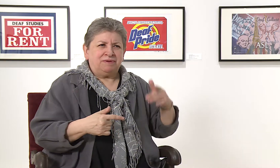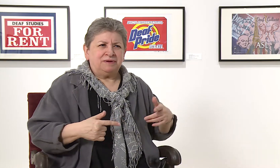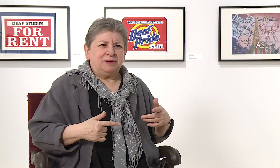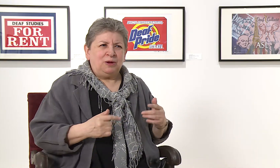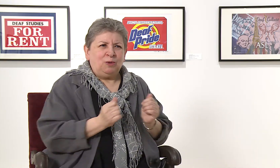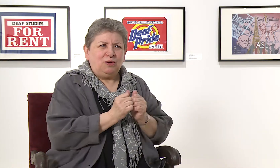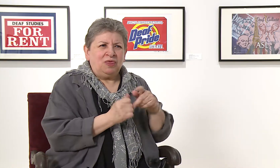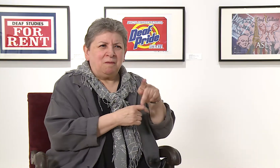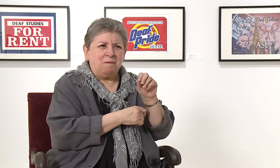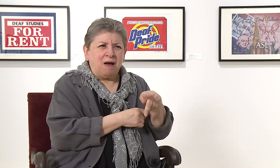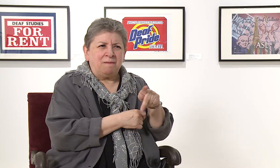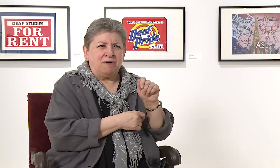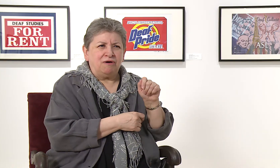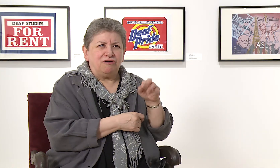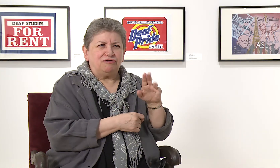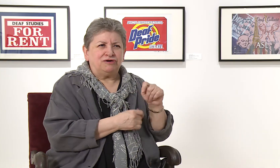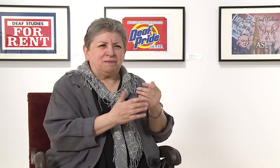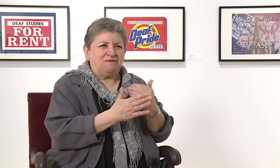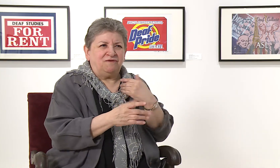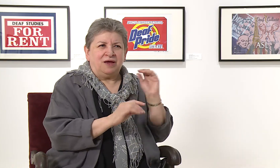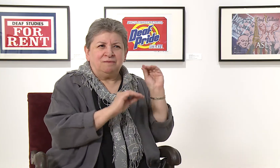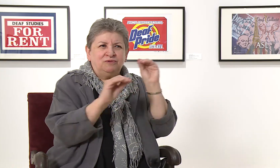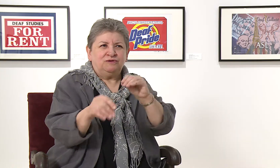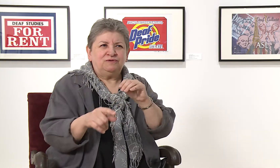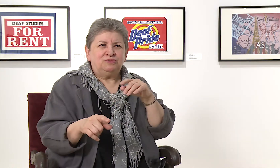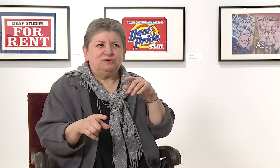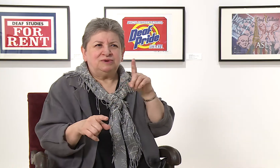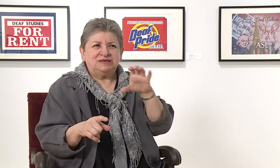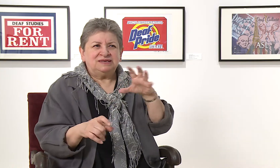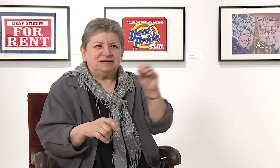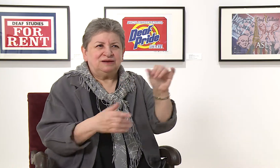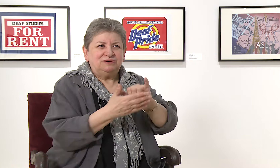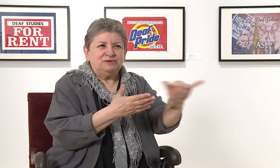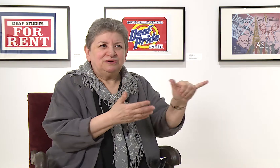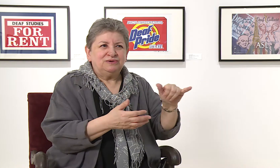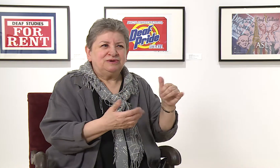You know, it's funny. I grew up with an exposure to Pop Art